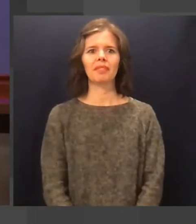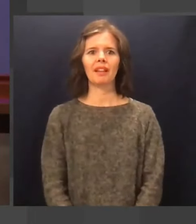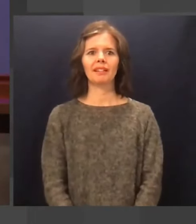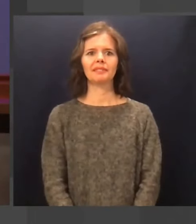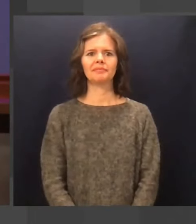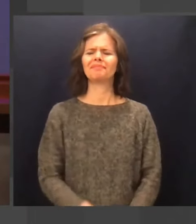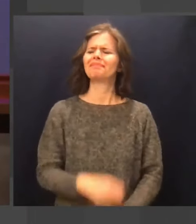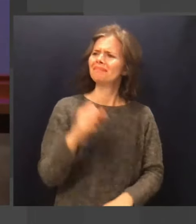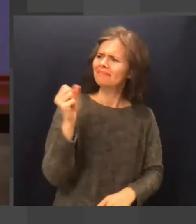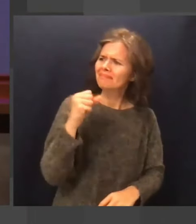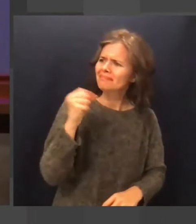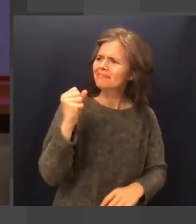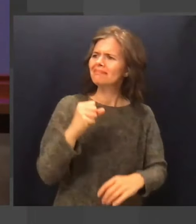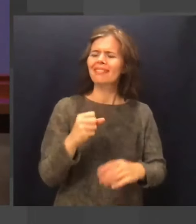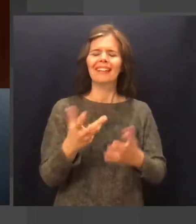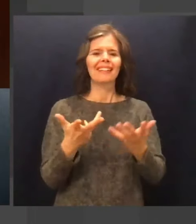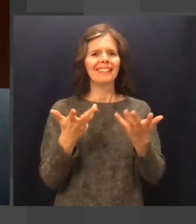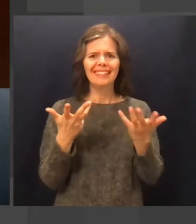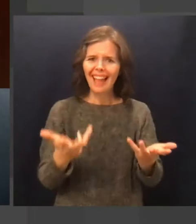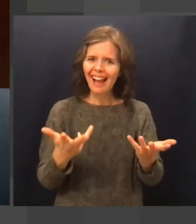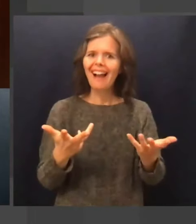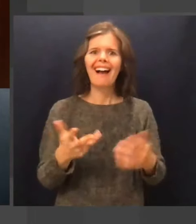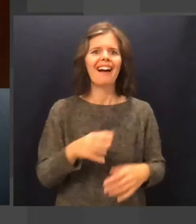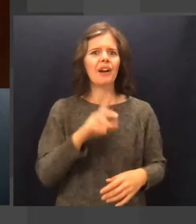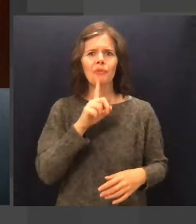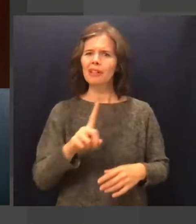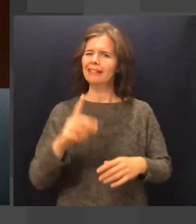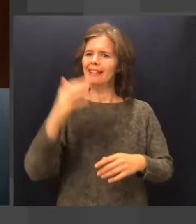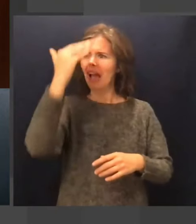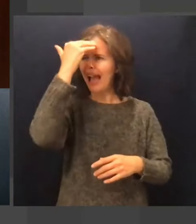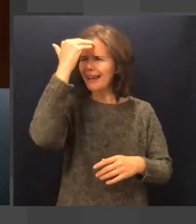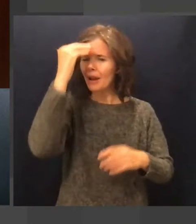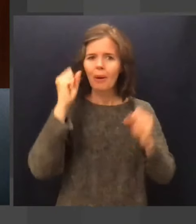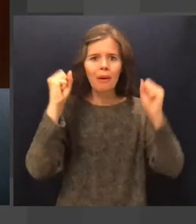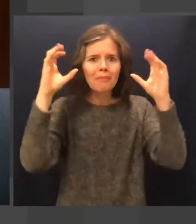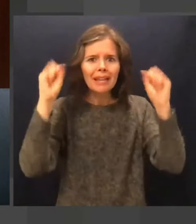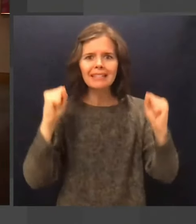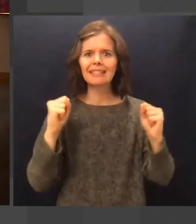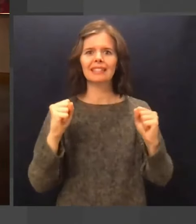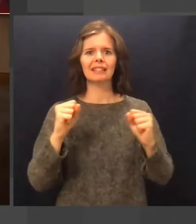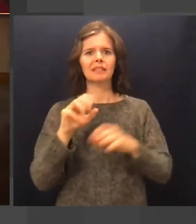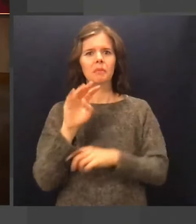SO COOL. I KNOW ALL OF THE AMAZING THINGS